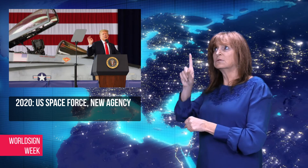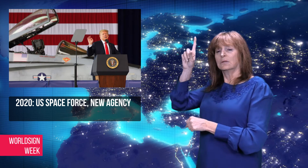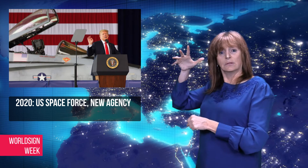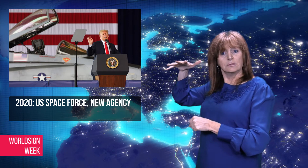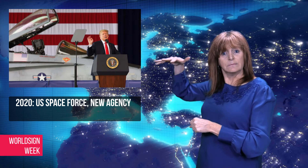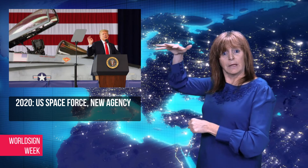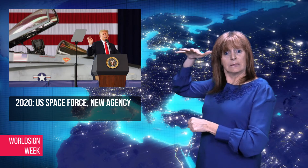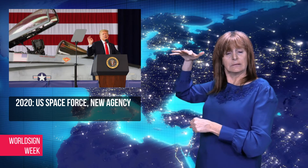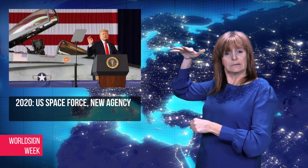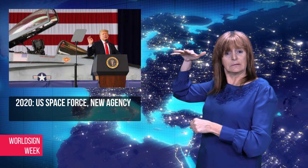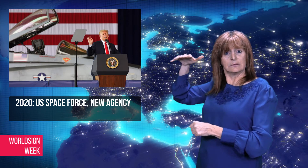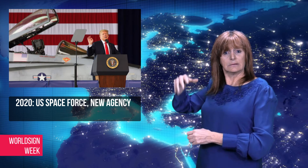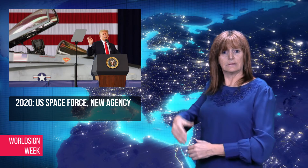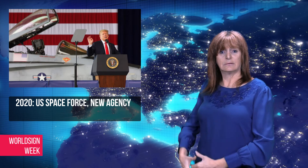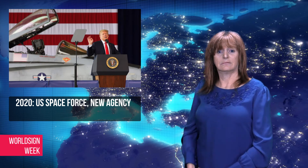branch for space.